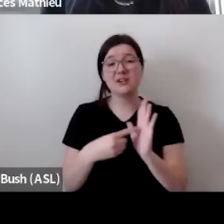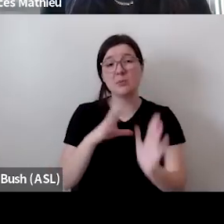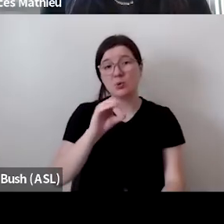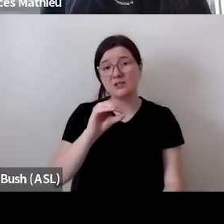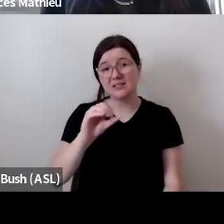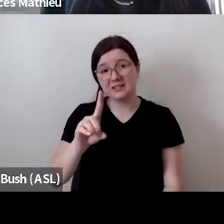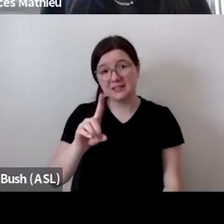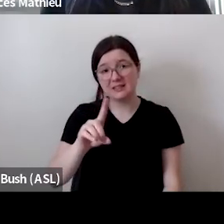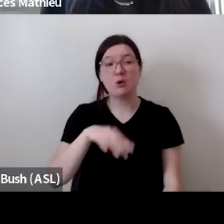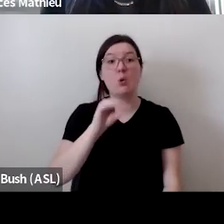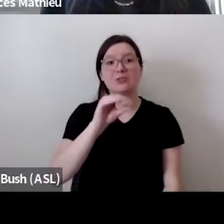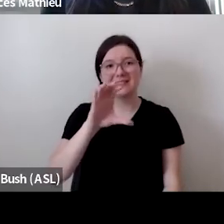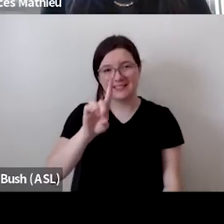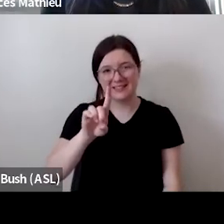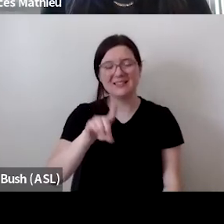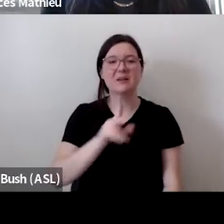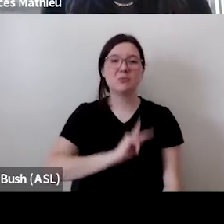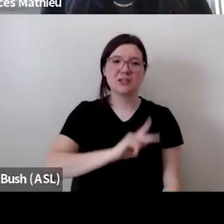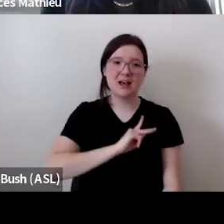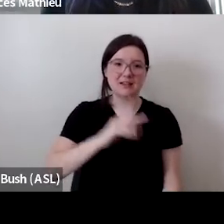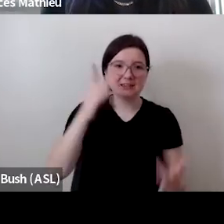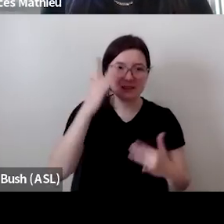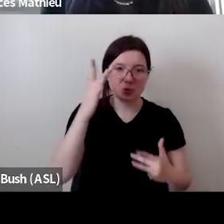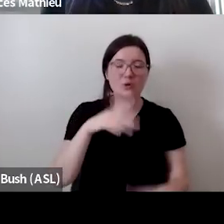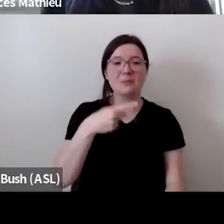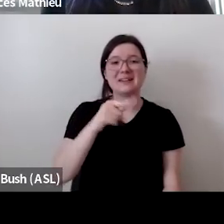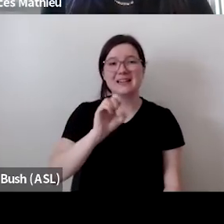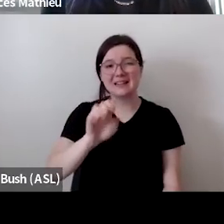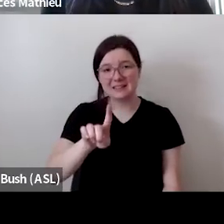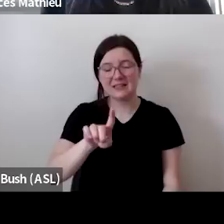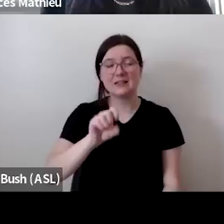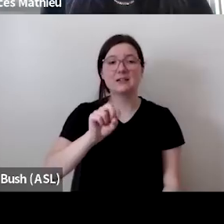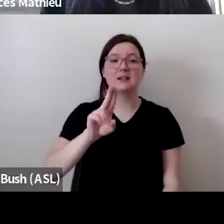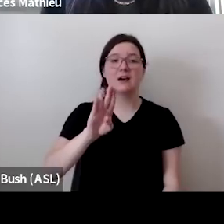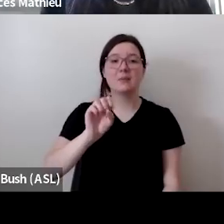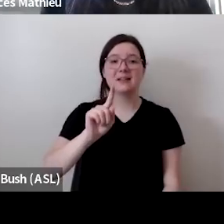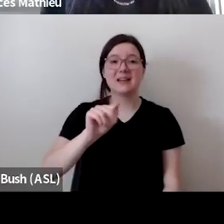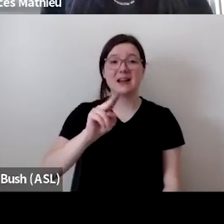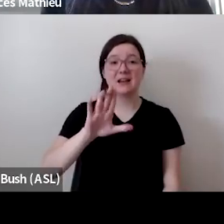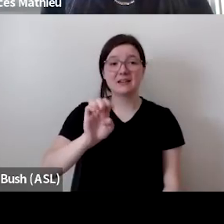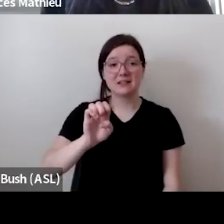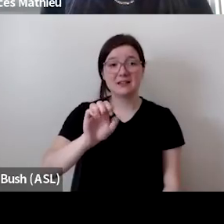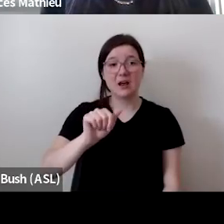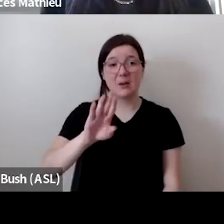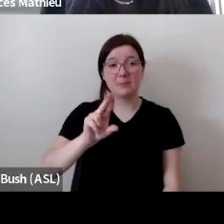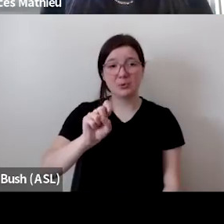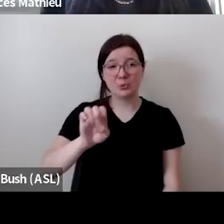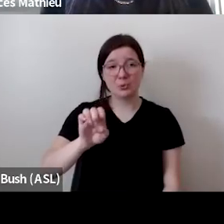borderline personality disorder, substance use disorder. How should folks think about these co-occurring disorders?